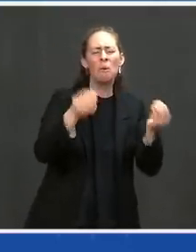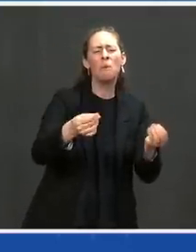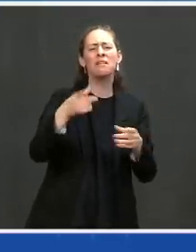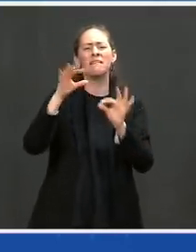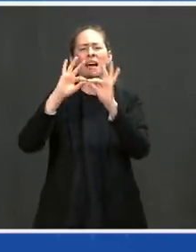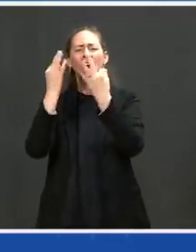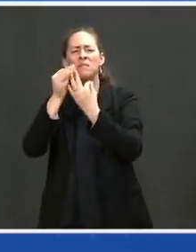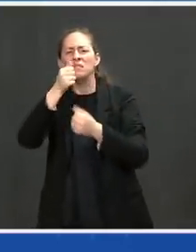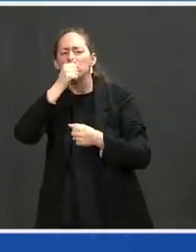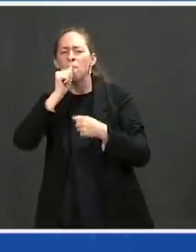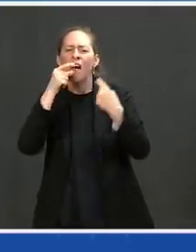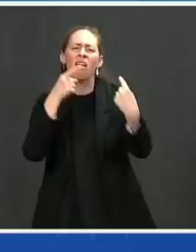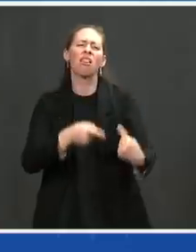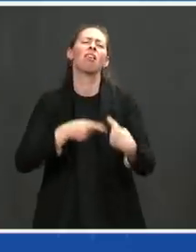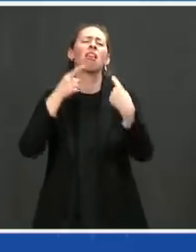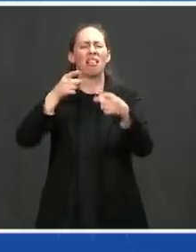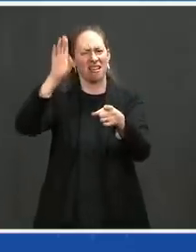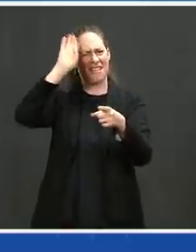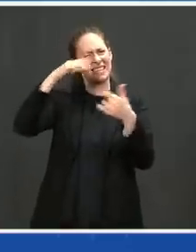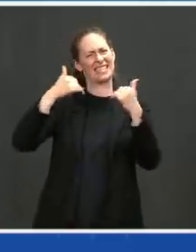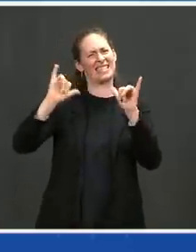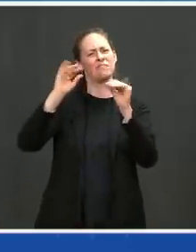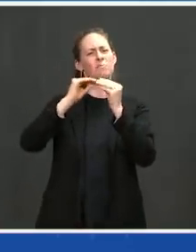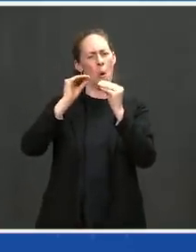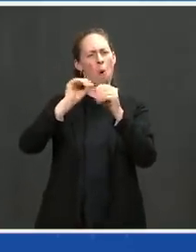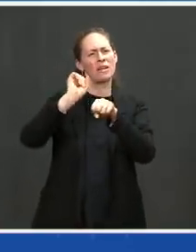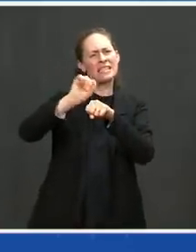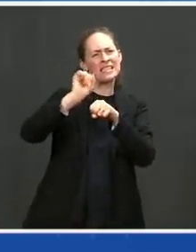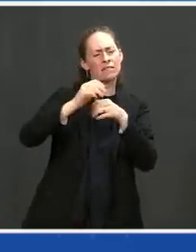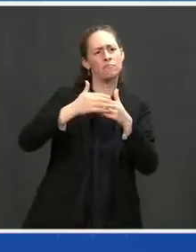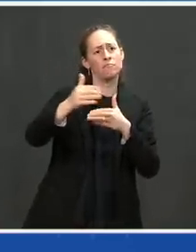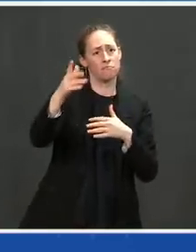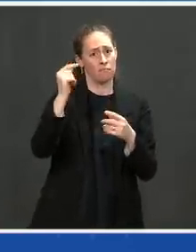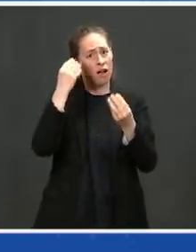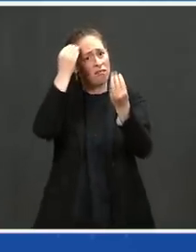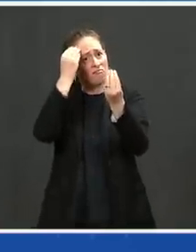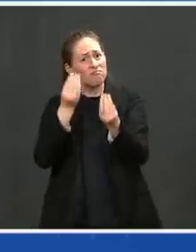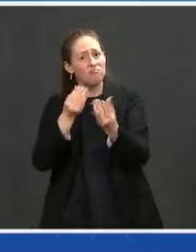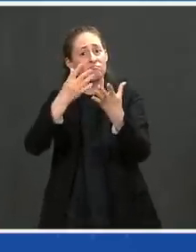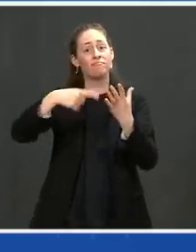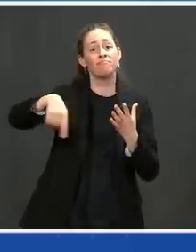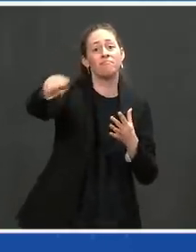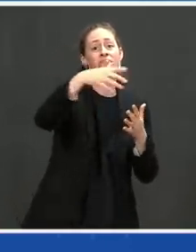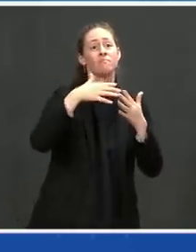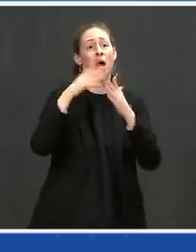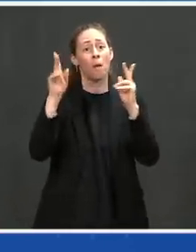But I can say to you, the American people: Help is here, and hope is on the way.